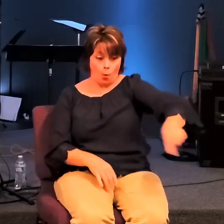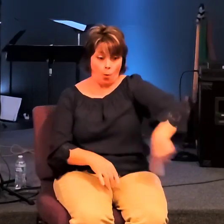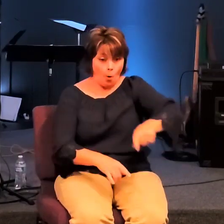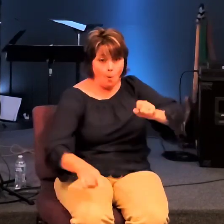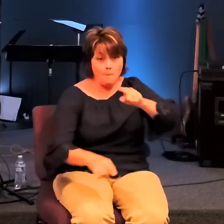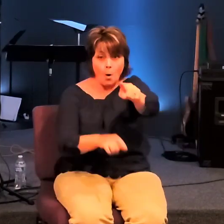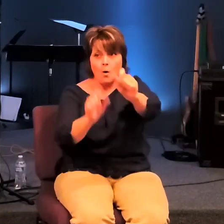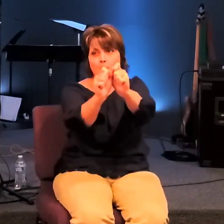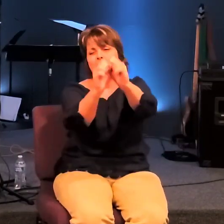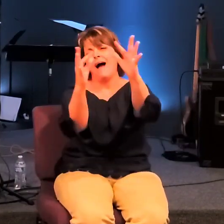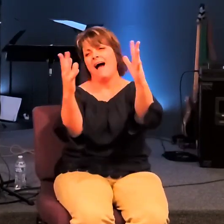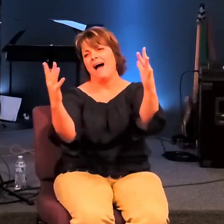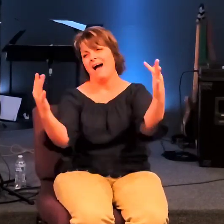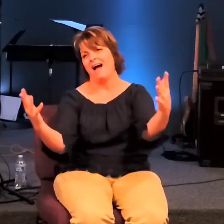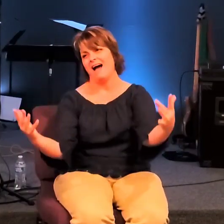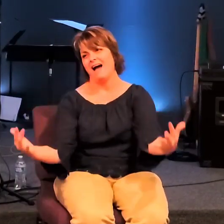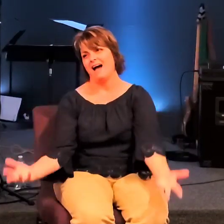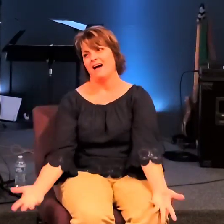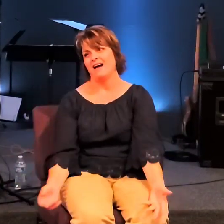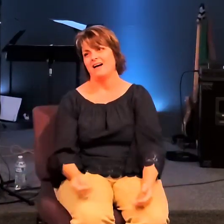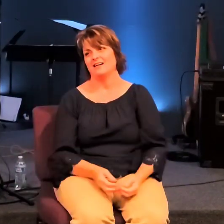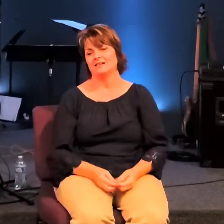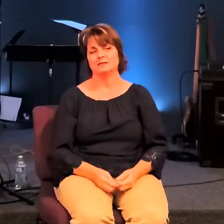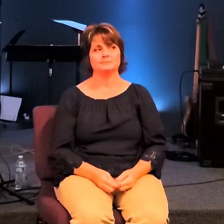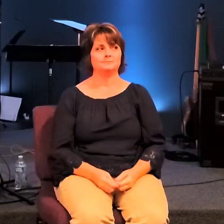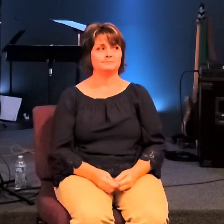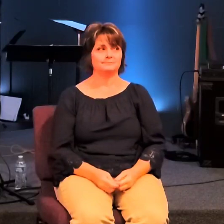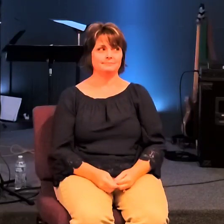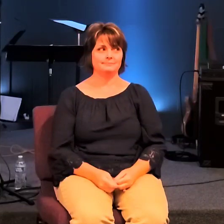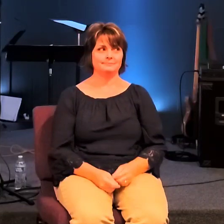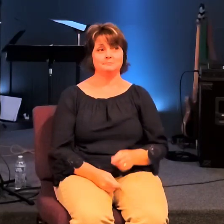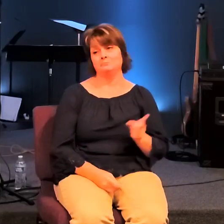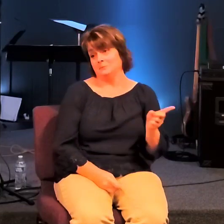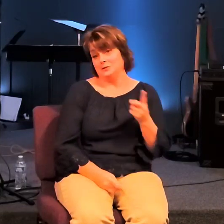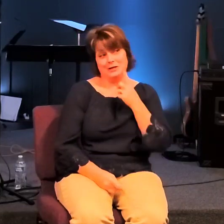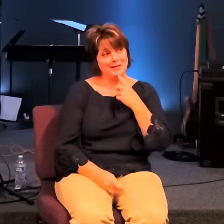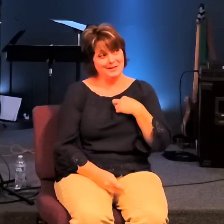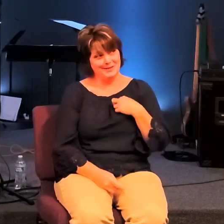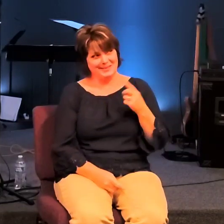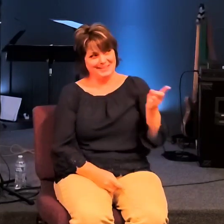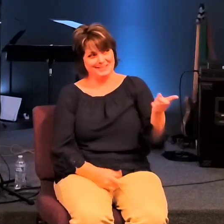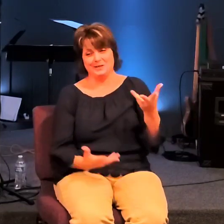from the weed eater and then elegant telling me that she wanted to get rid of it and so